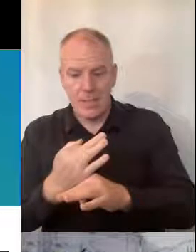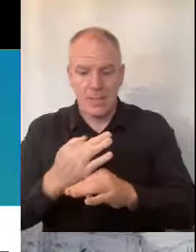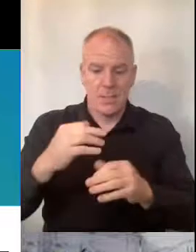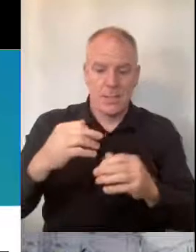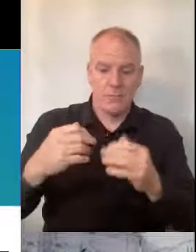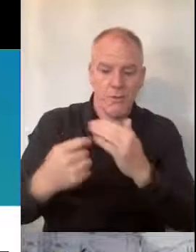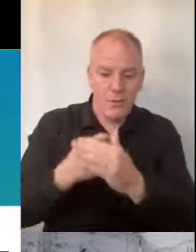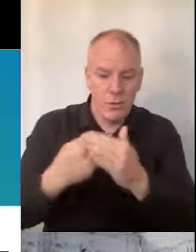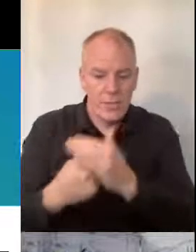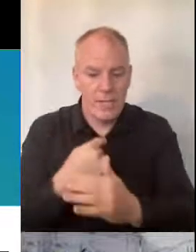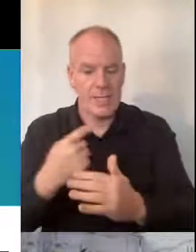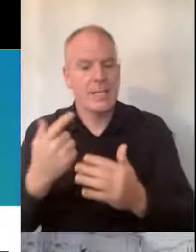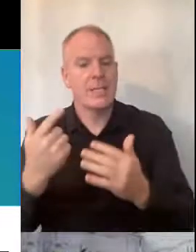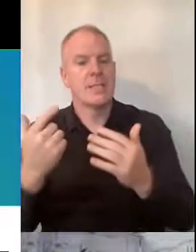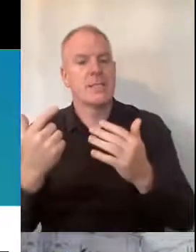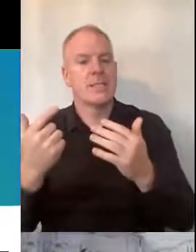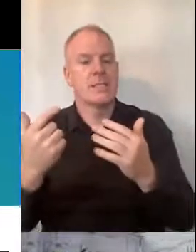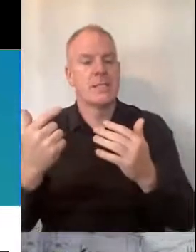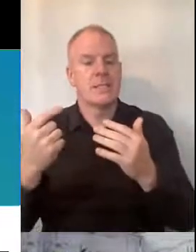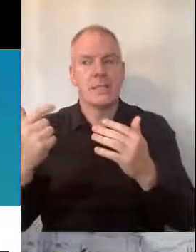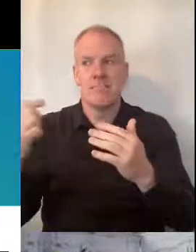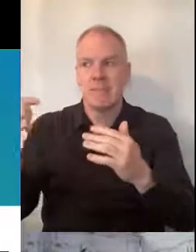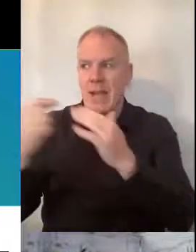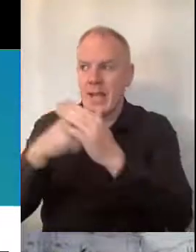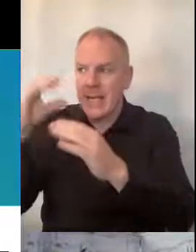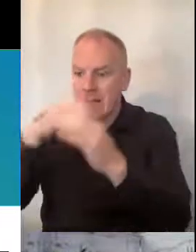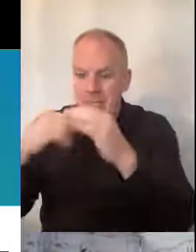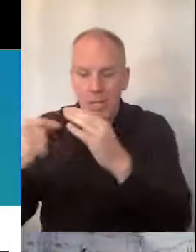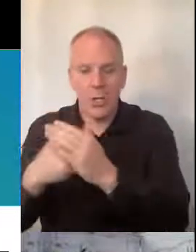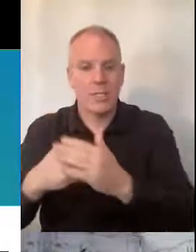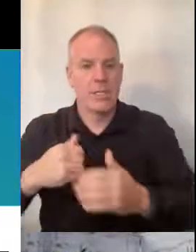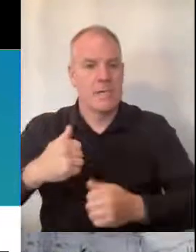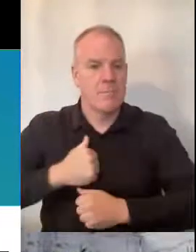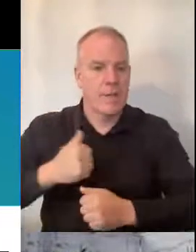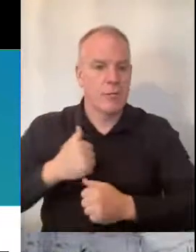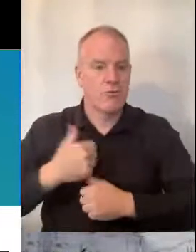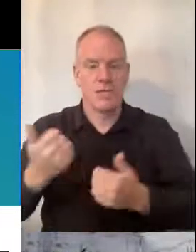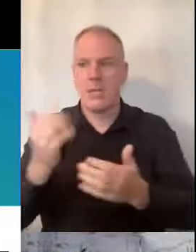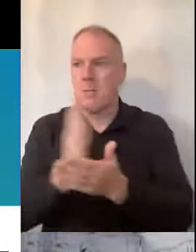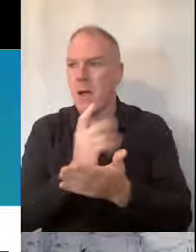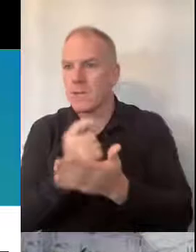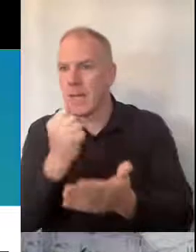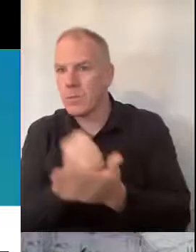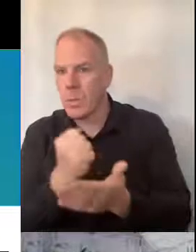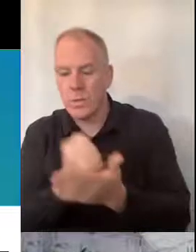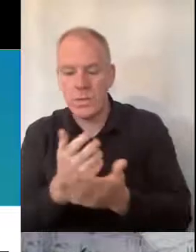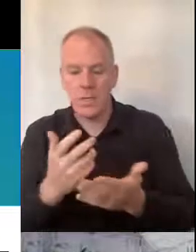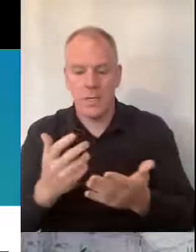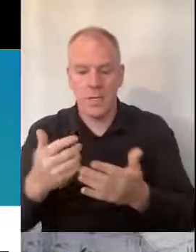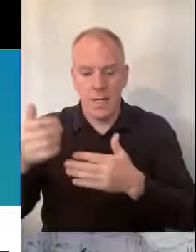we have asylum seekers and we have military with part-time students. So the list is very extensive